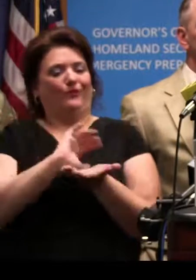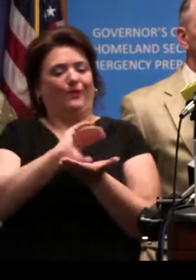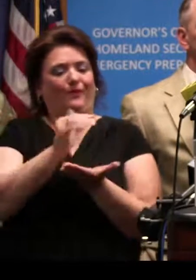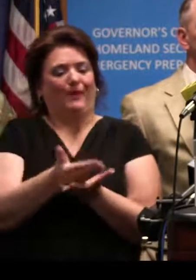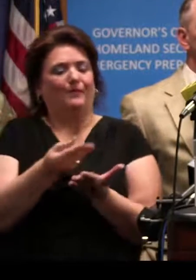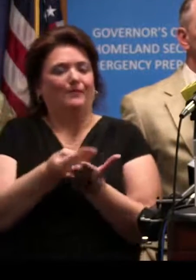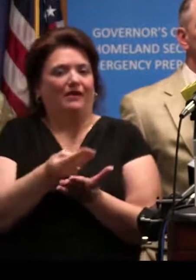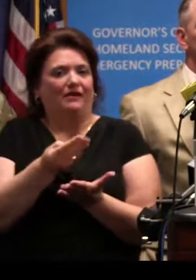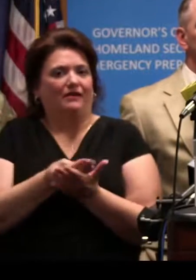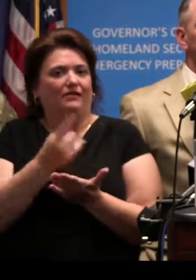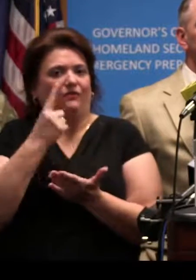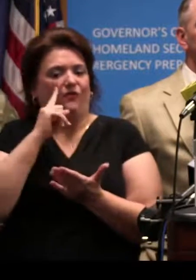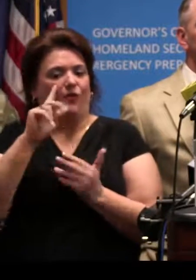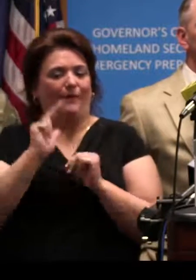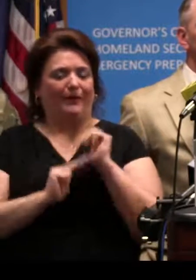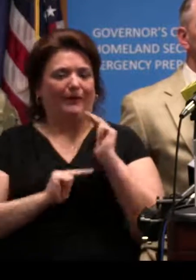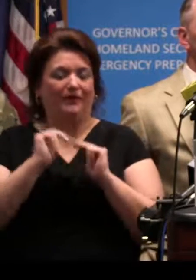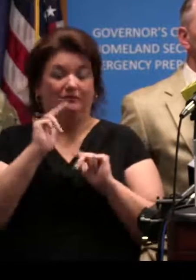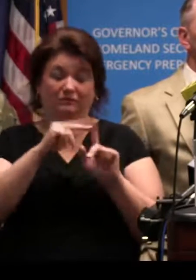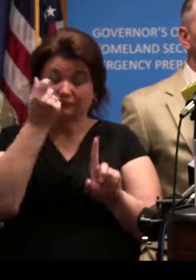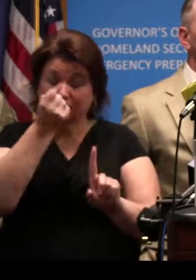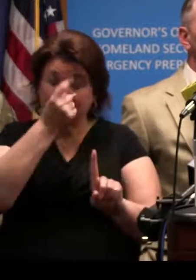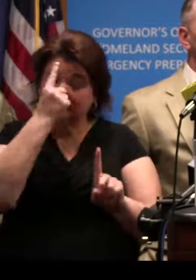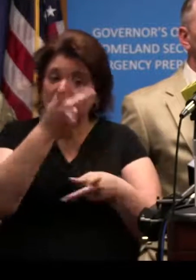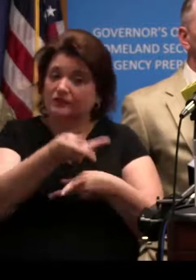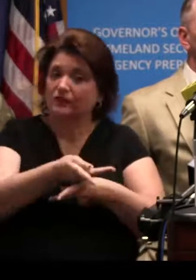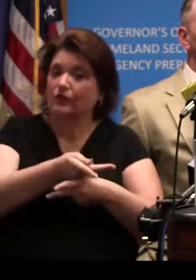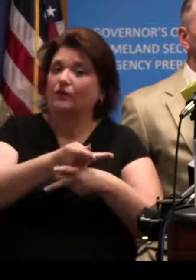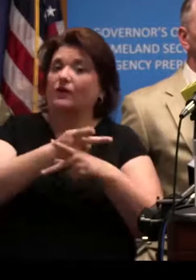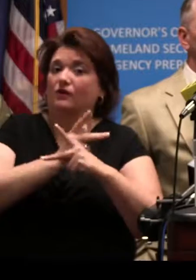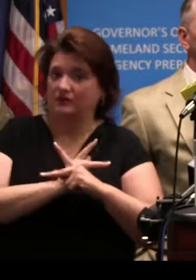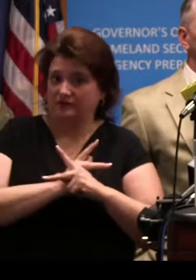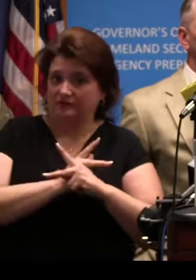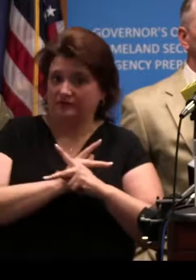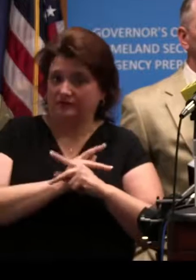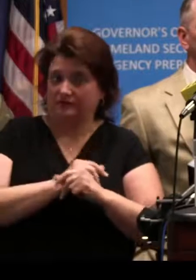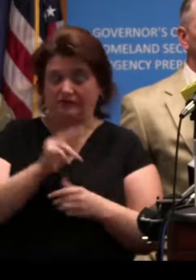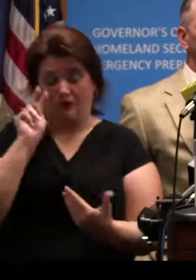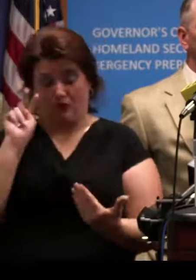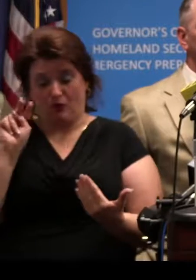rebuilding but it is a long we do again income means test so if you cannot